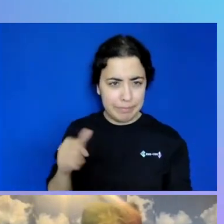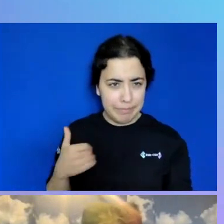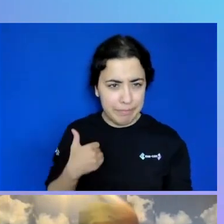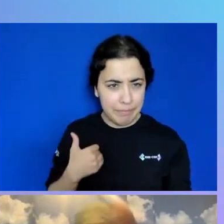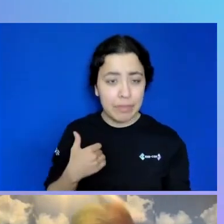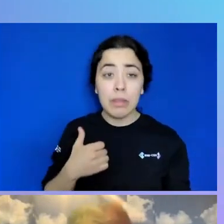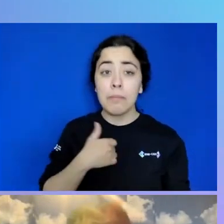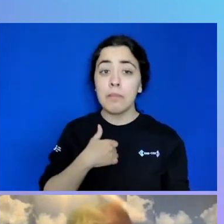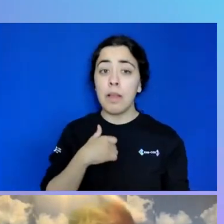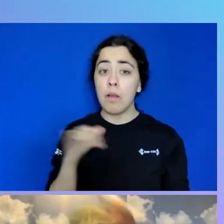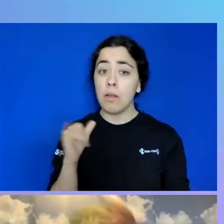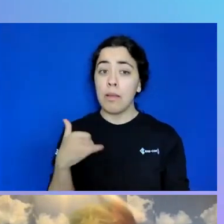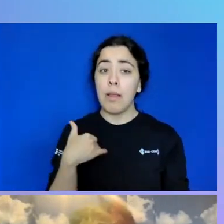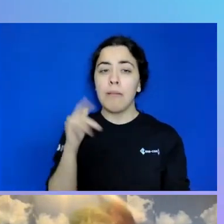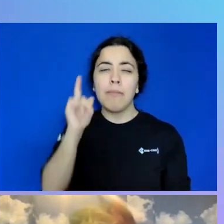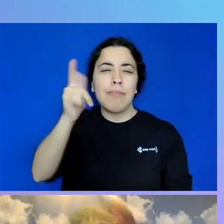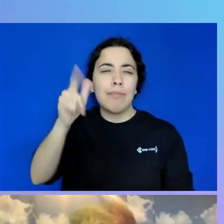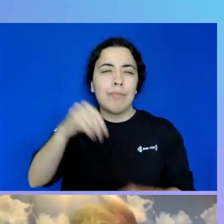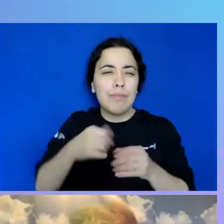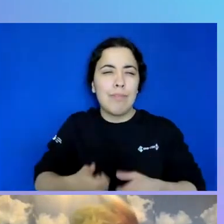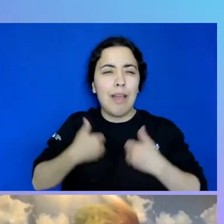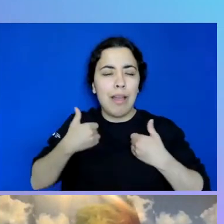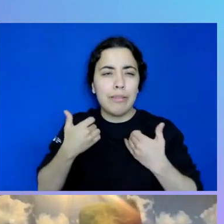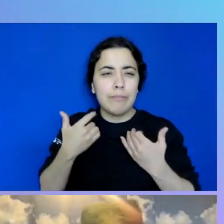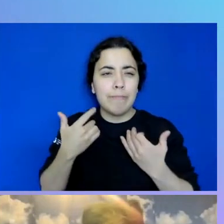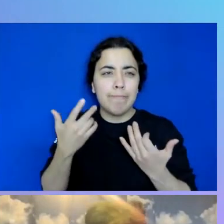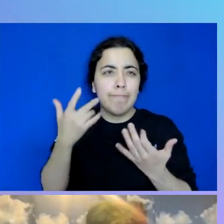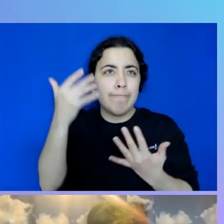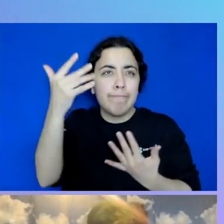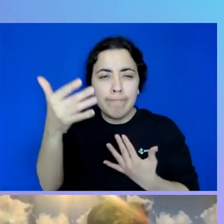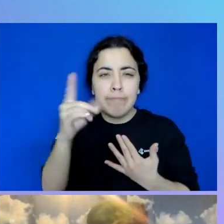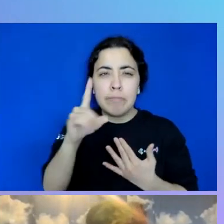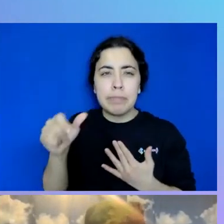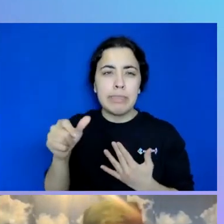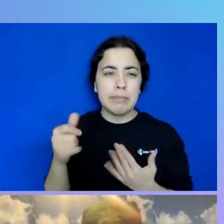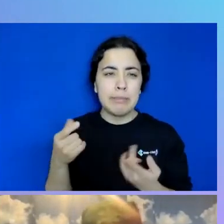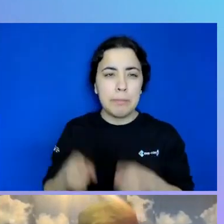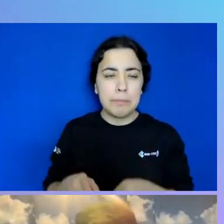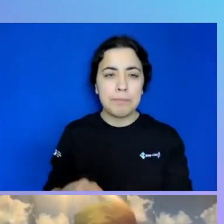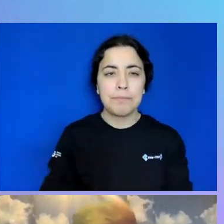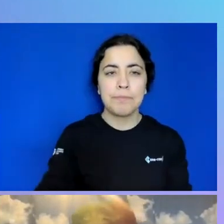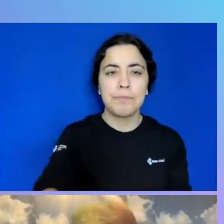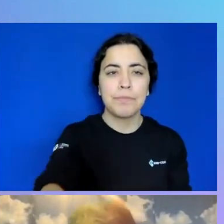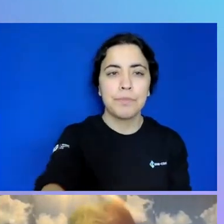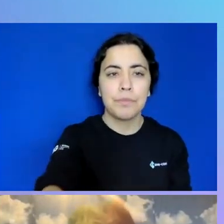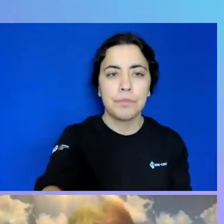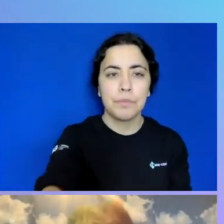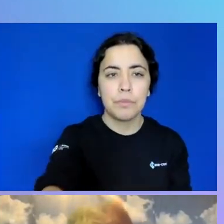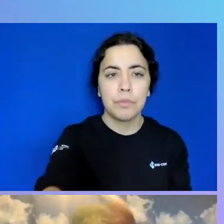have some later in life acquired disabilities. So I wanted to go